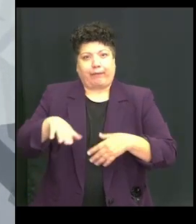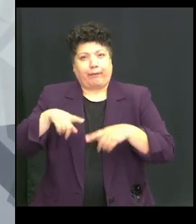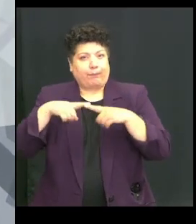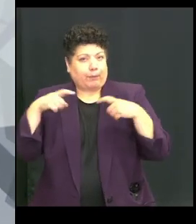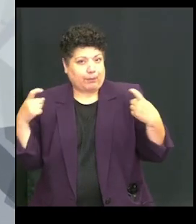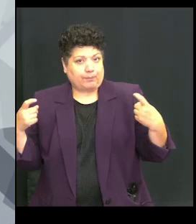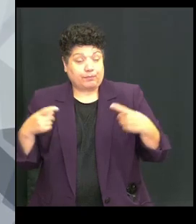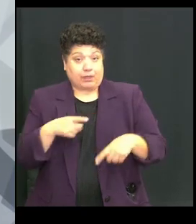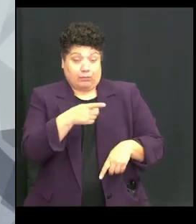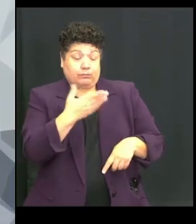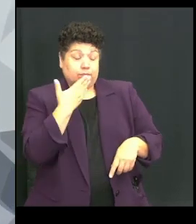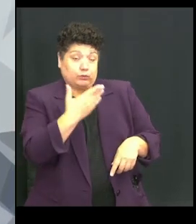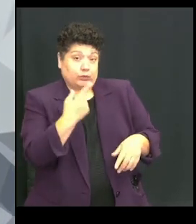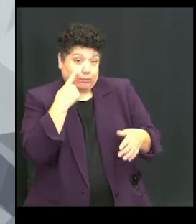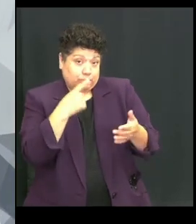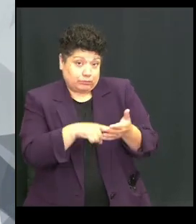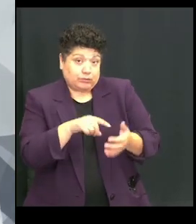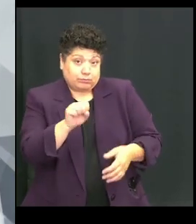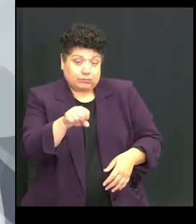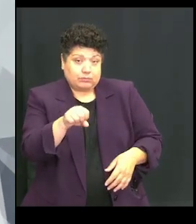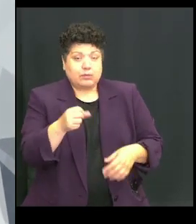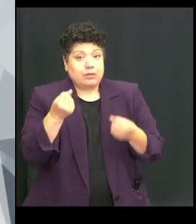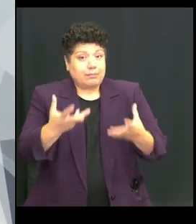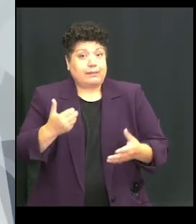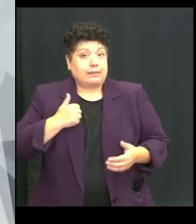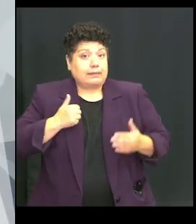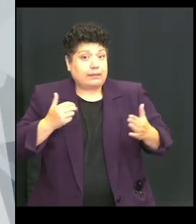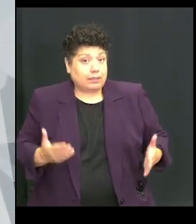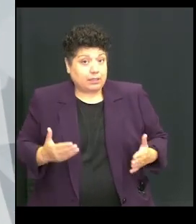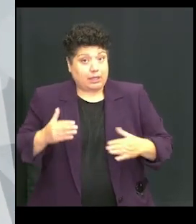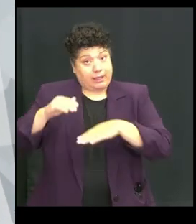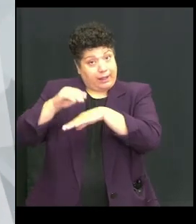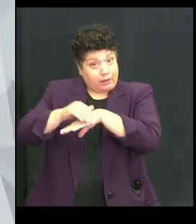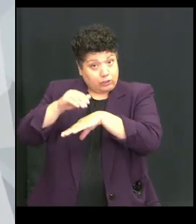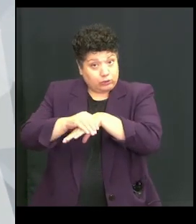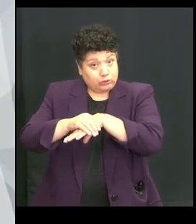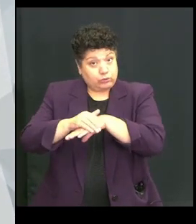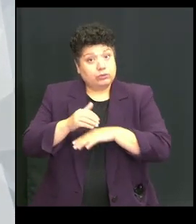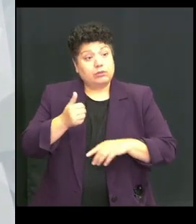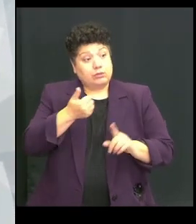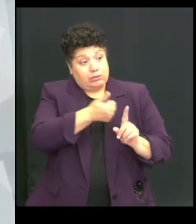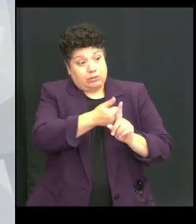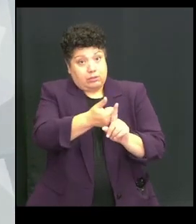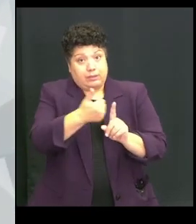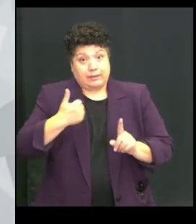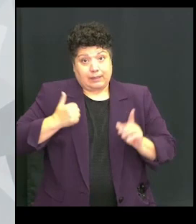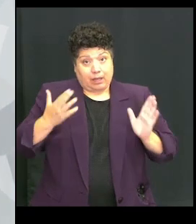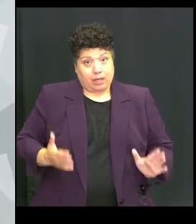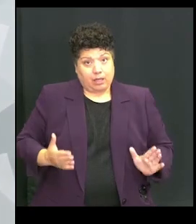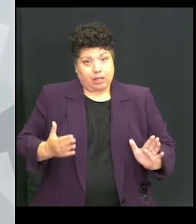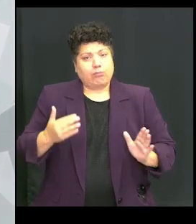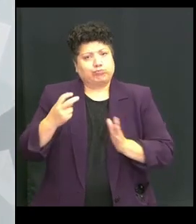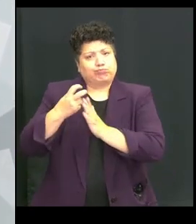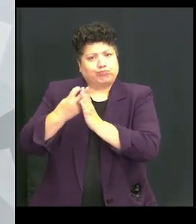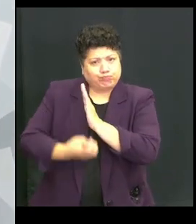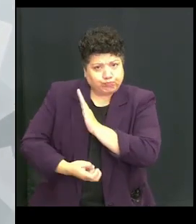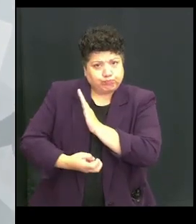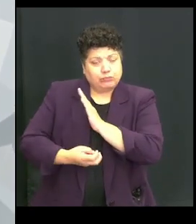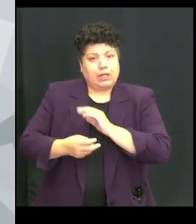I think Canadians, especially English Canadians, are really immersed in American culture,